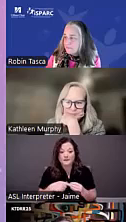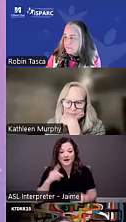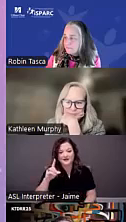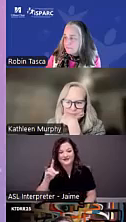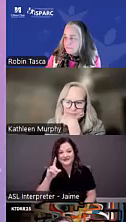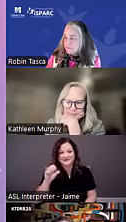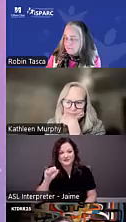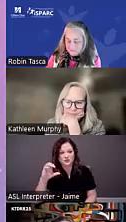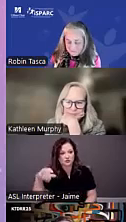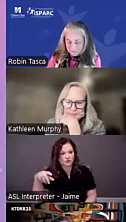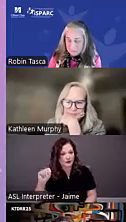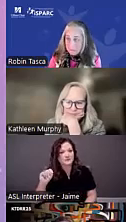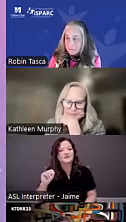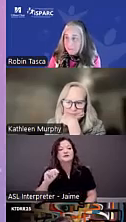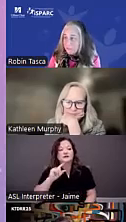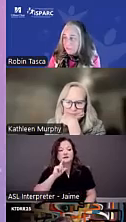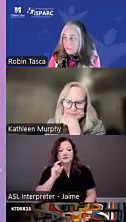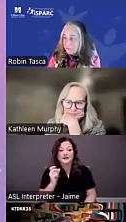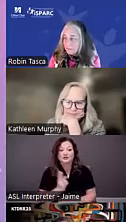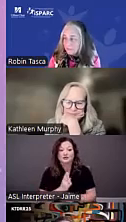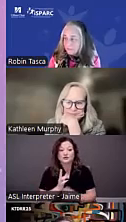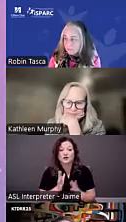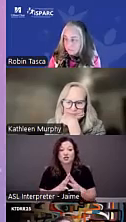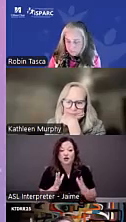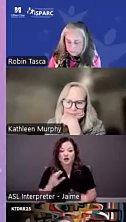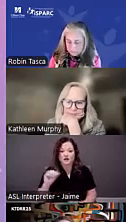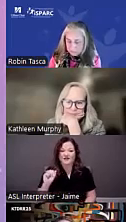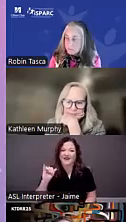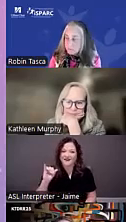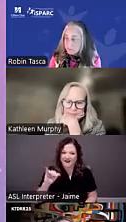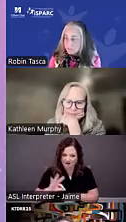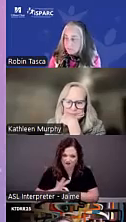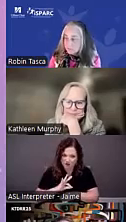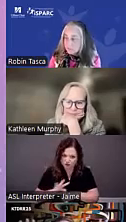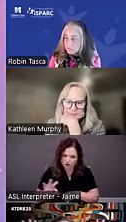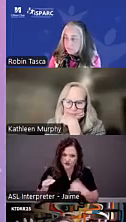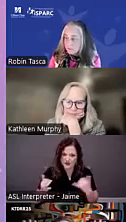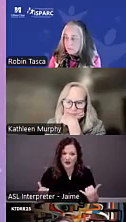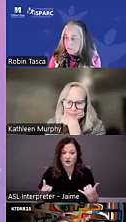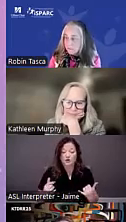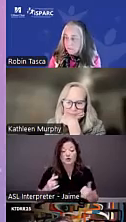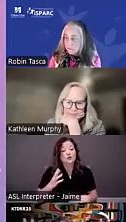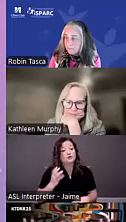is that it's using a lot of AI functionality. So what you can do is you can take your video,